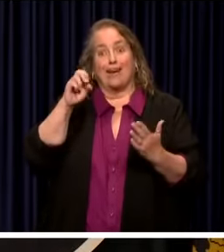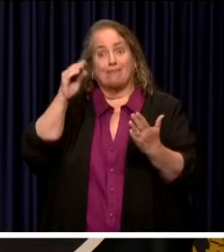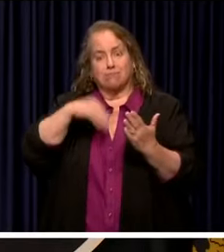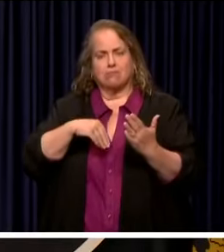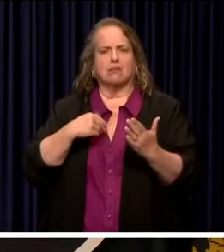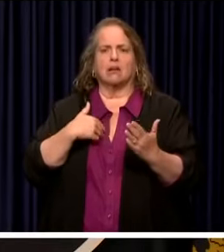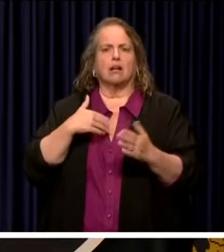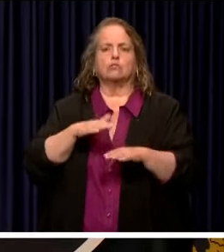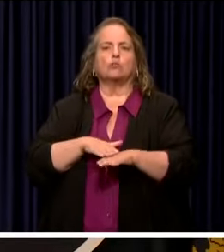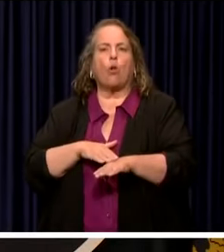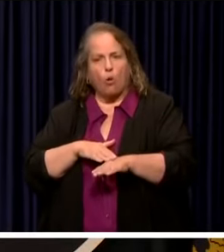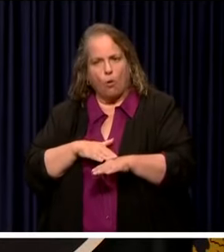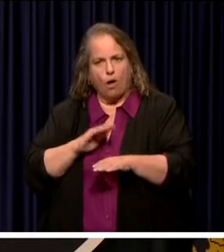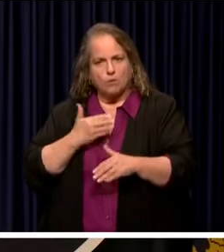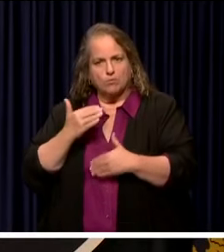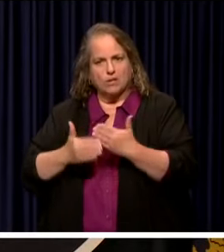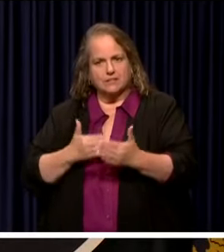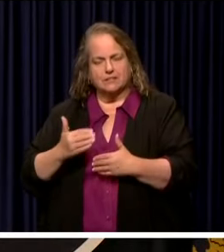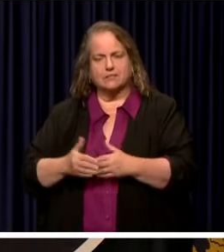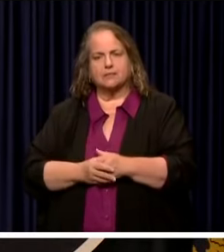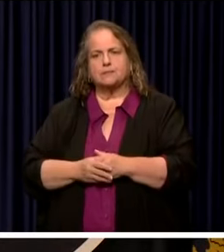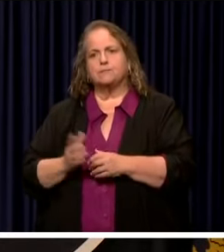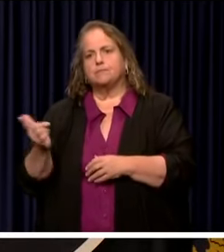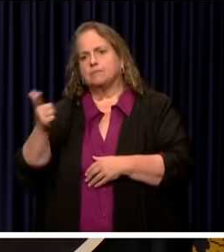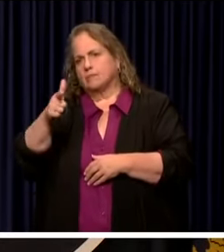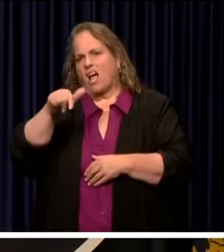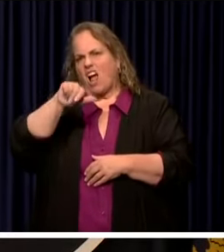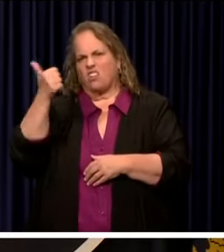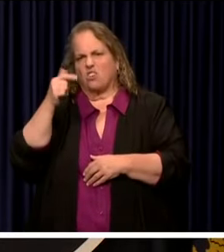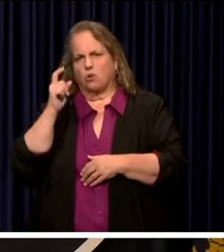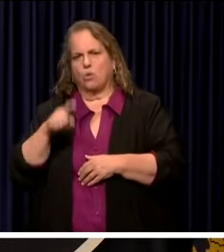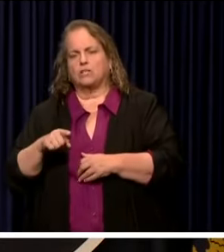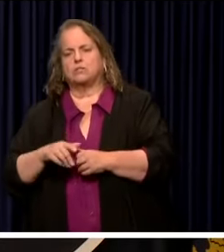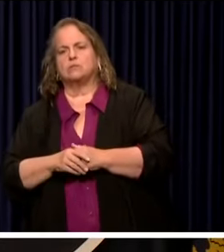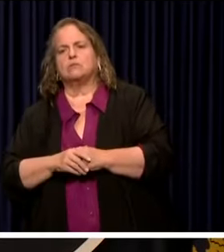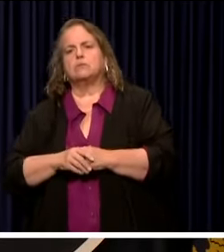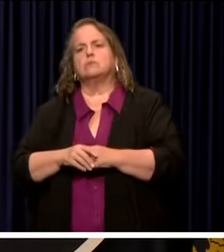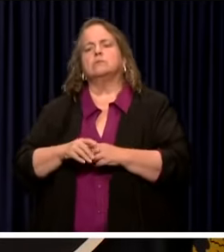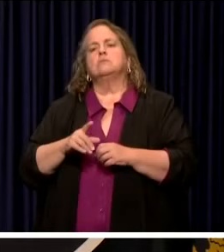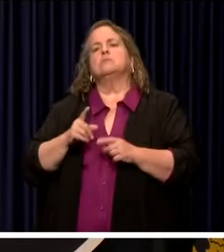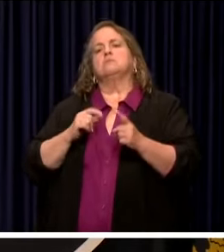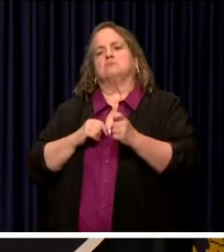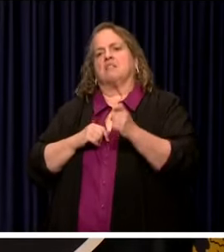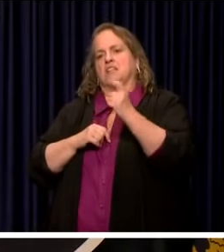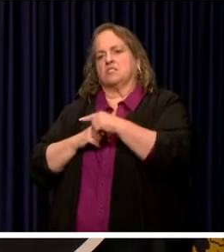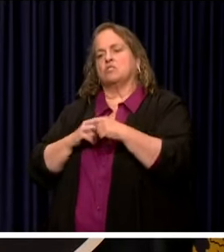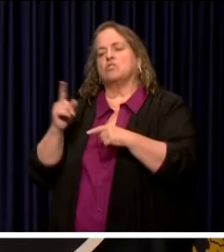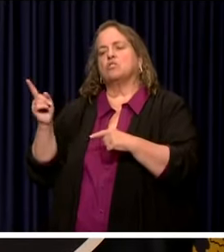EVERY DAY THAT WE INCREASE OUR TESTING CAPACITY MORE AND WE CAN